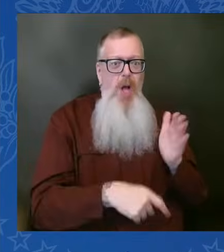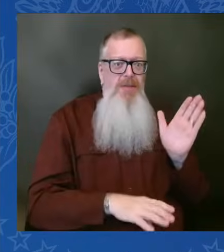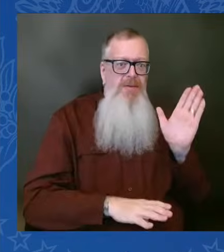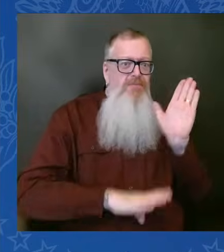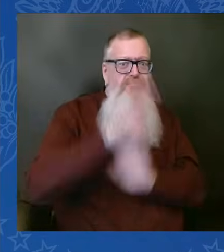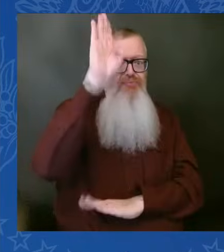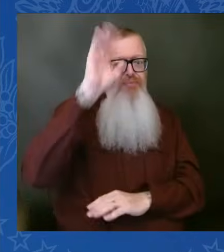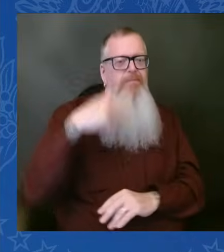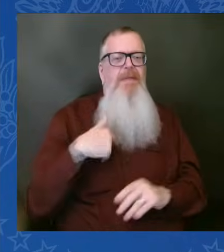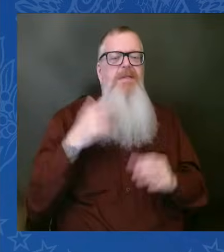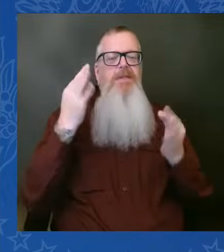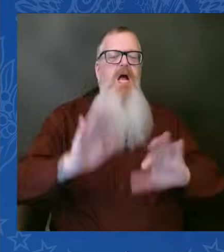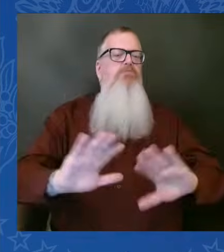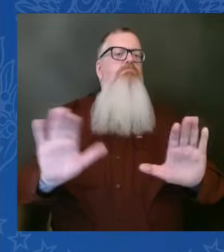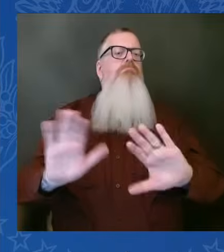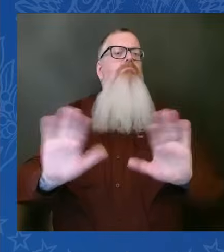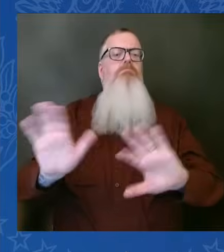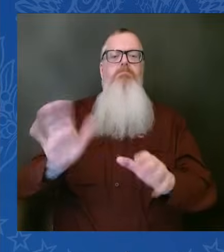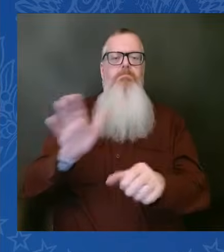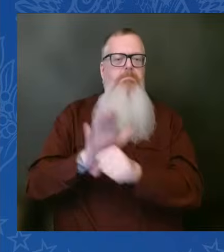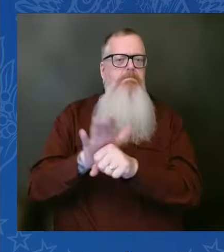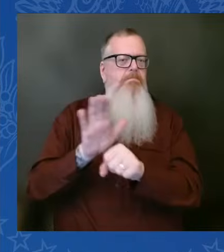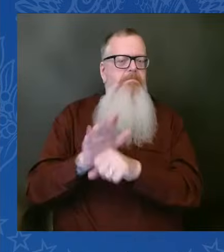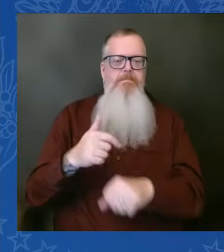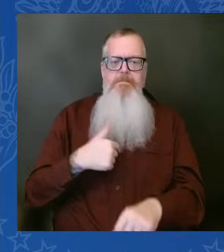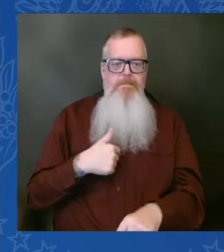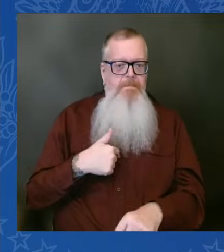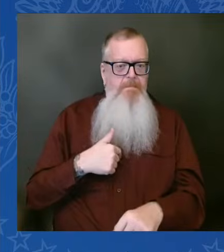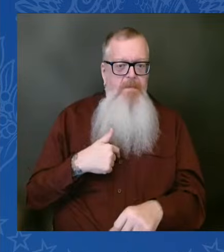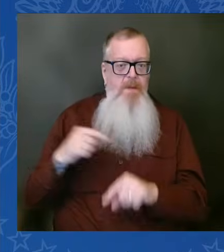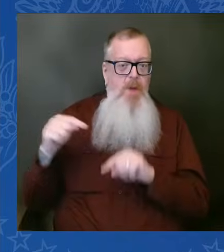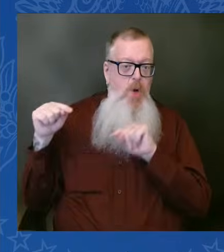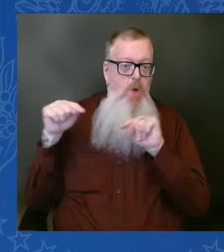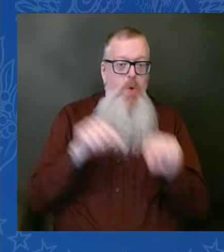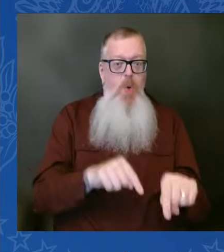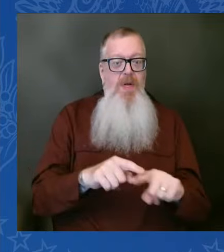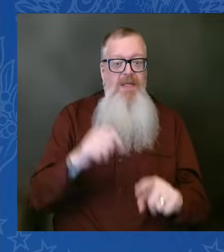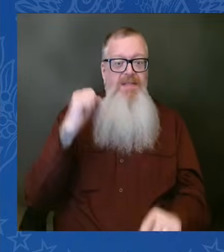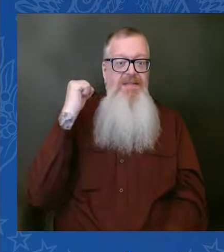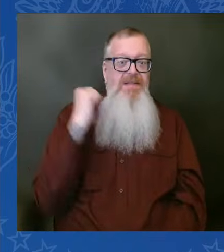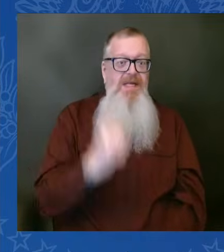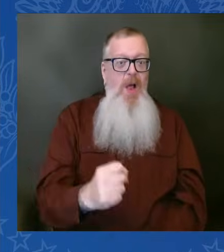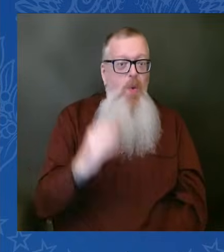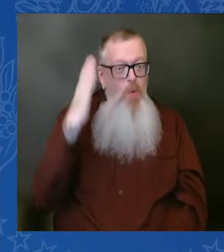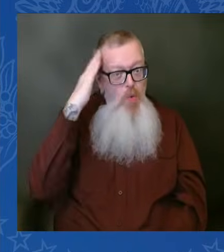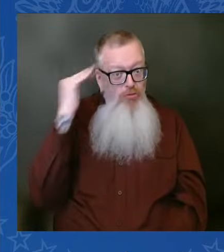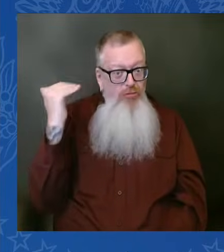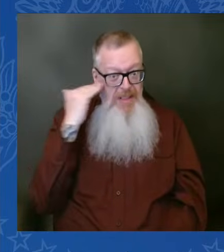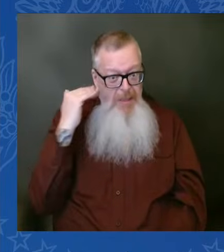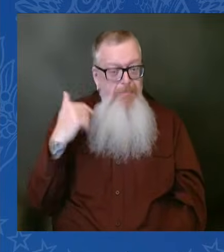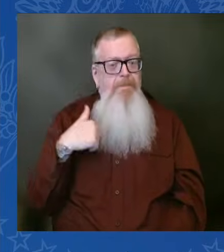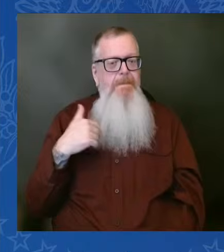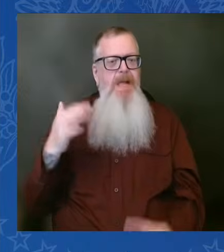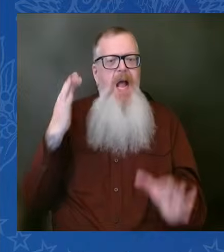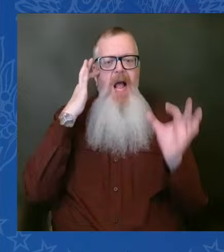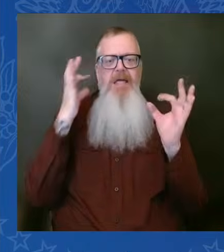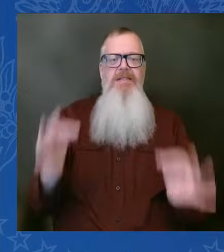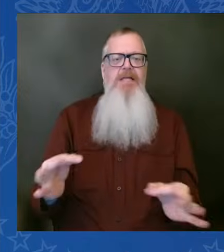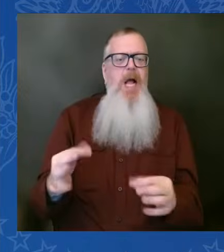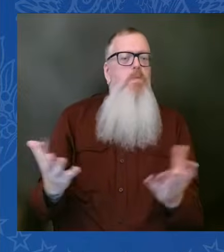“I’m going to South Korea.” And they said, “You’re what?” Oh, you think I’m kidding. See the guy next to you? He’s a brilliant economist.